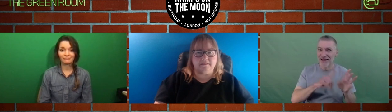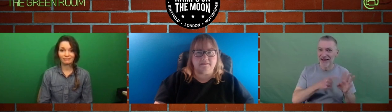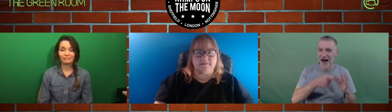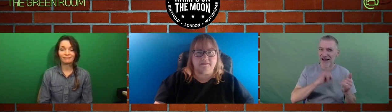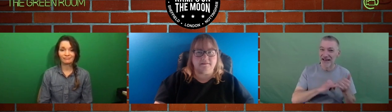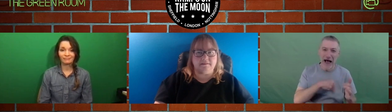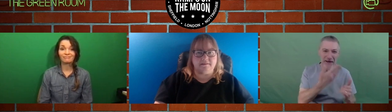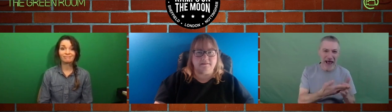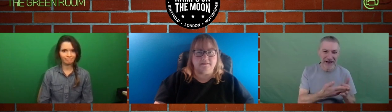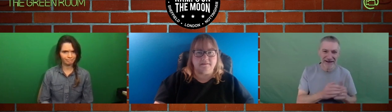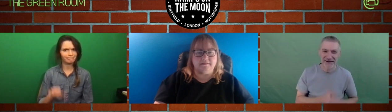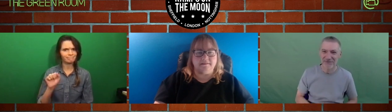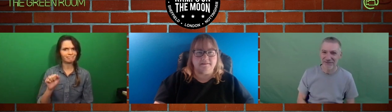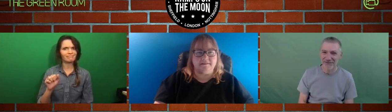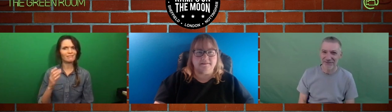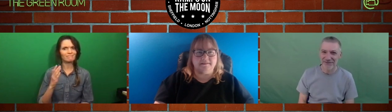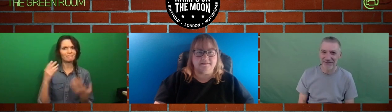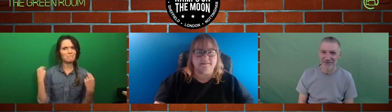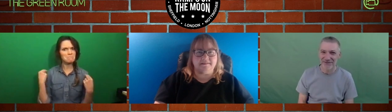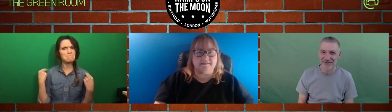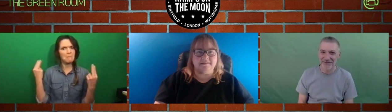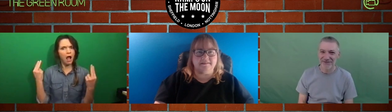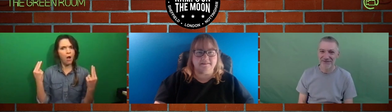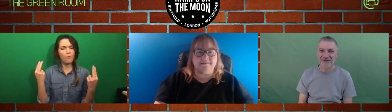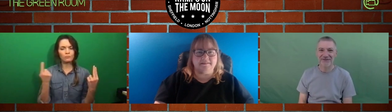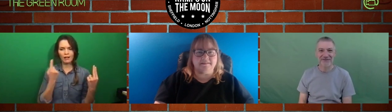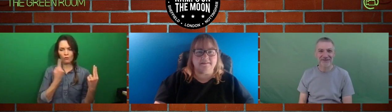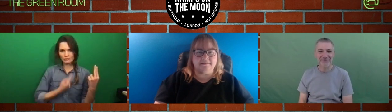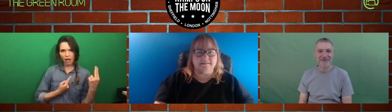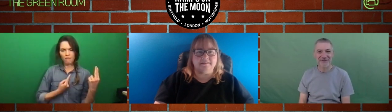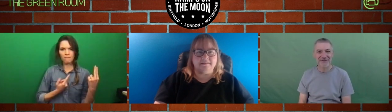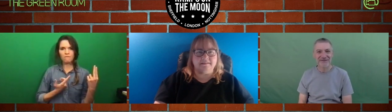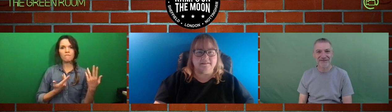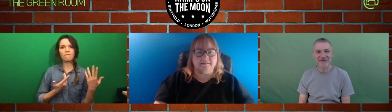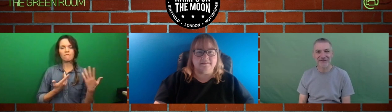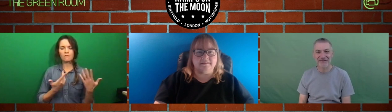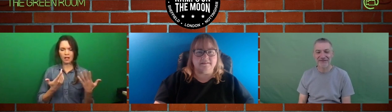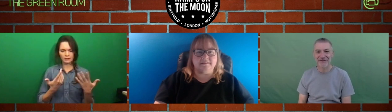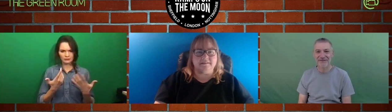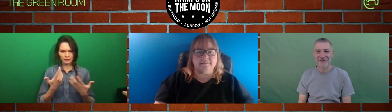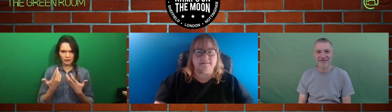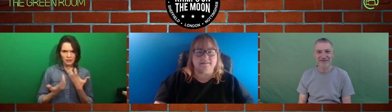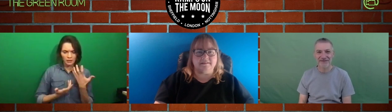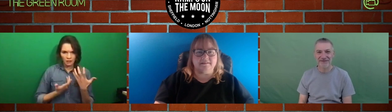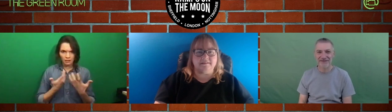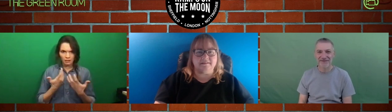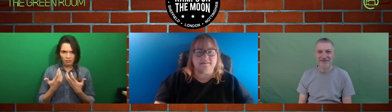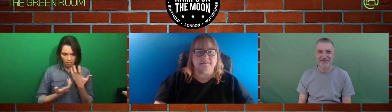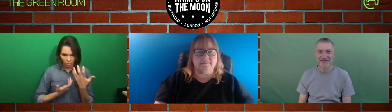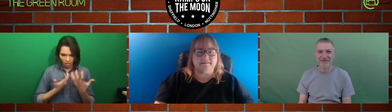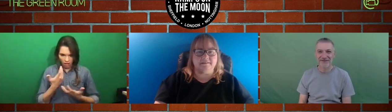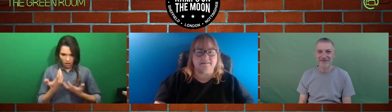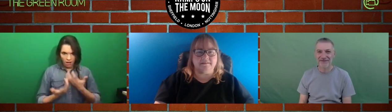really does doesn't she. She has quite a journey, she really finds her confidence at the end of the the piece